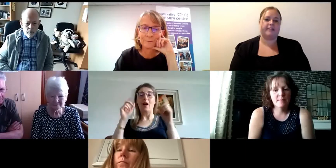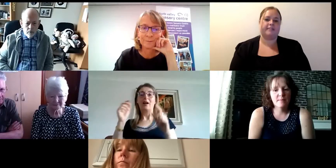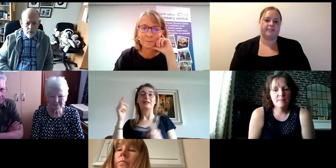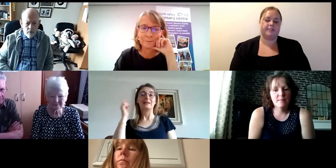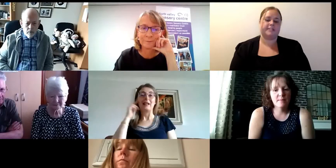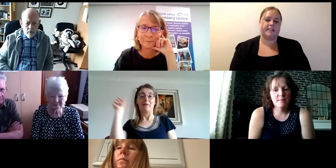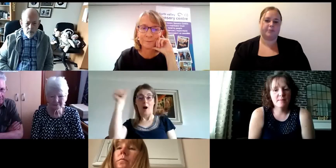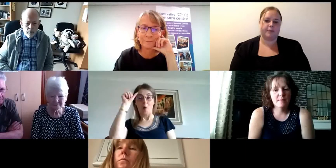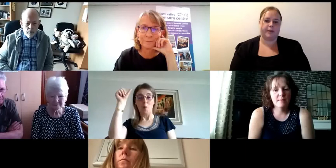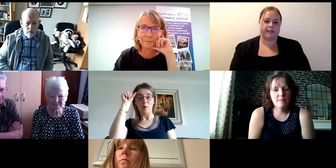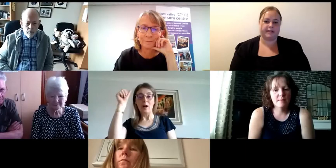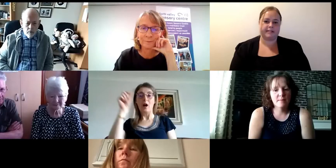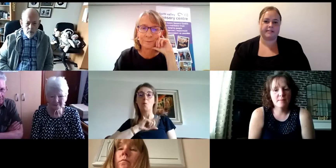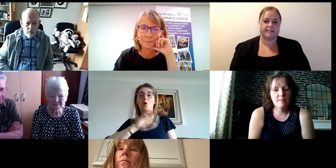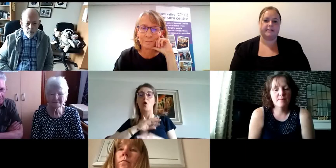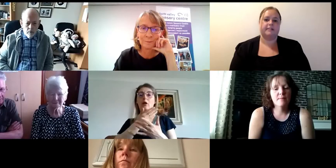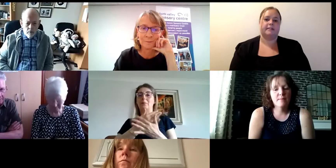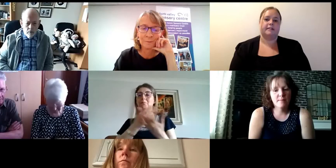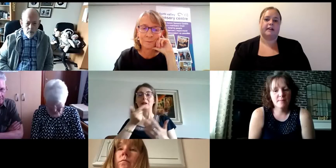because people don't understand the variation